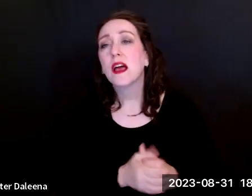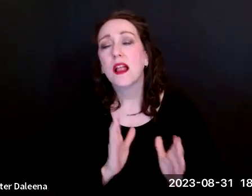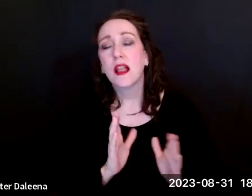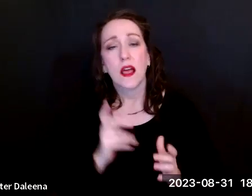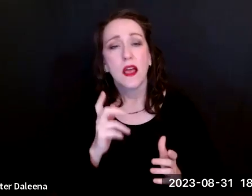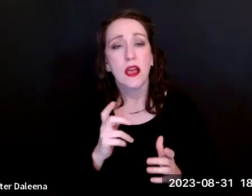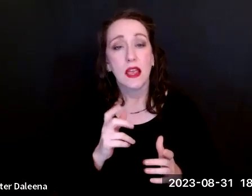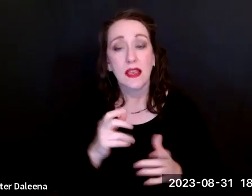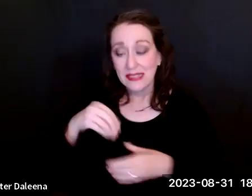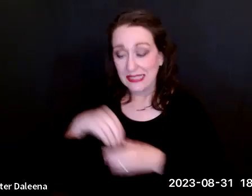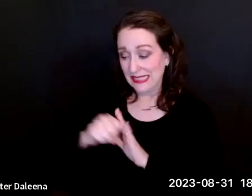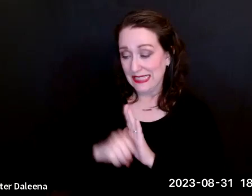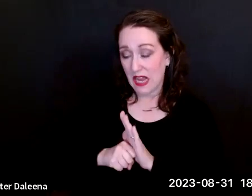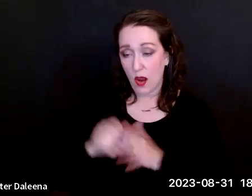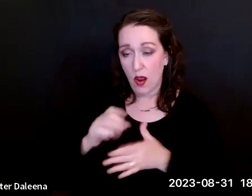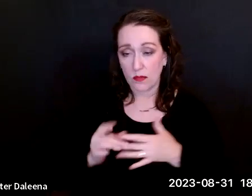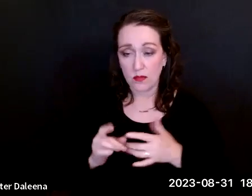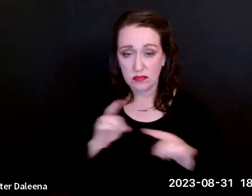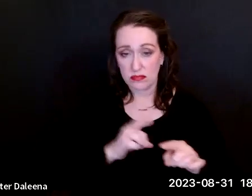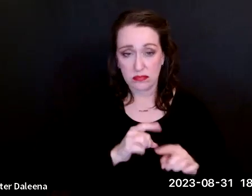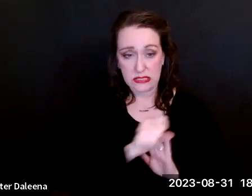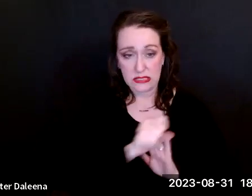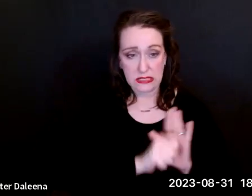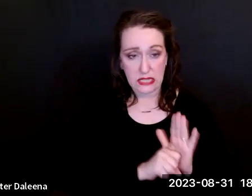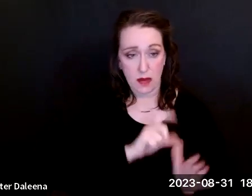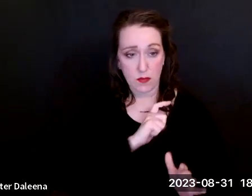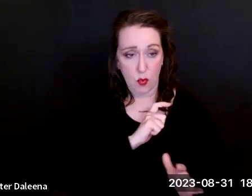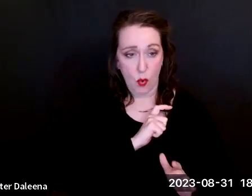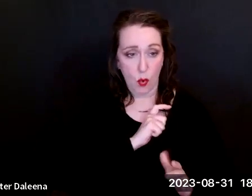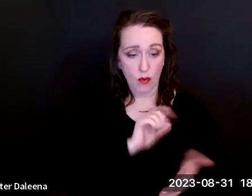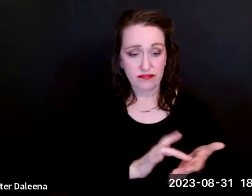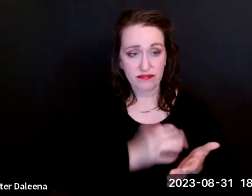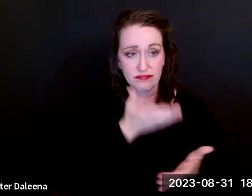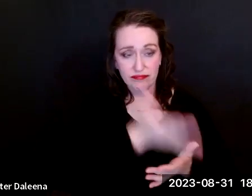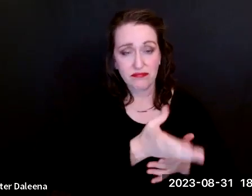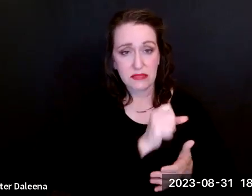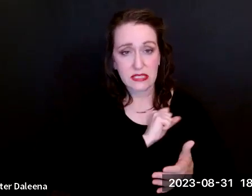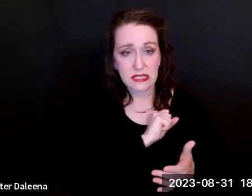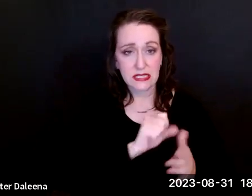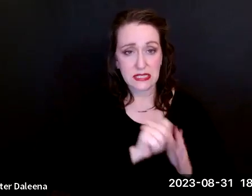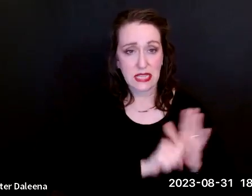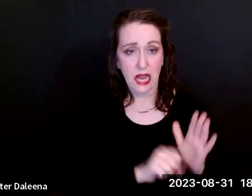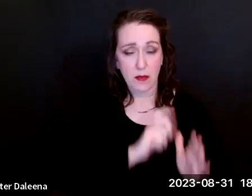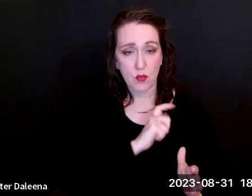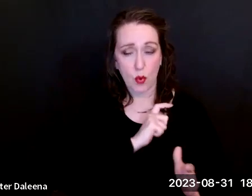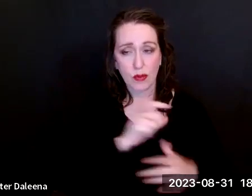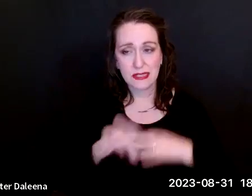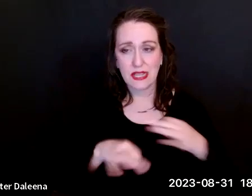have the option to go directly to the state patrol and have your fingerprints done by the state patrol rather than sending the card back and forth with the Department